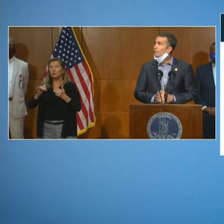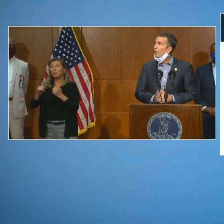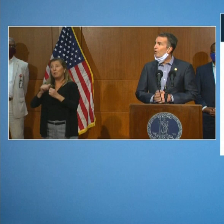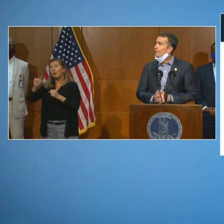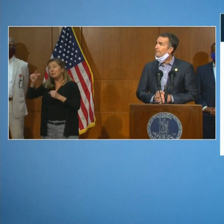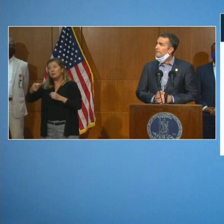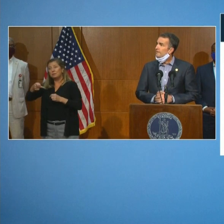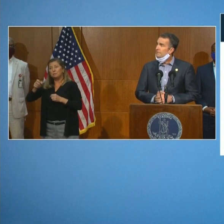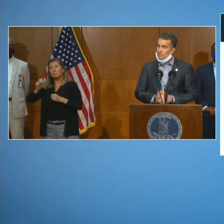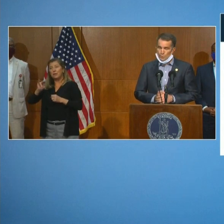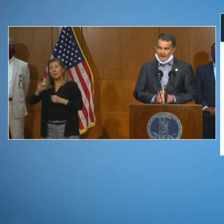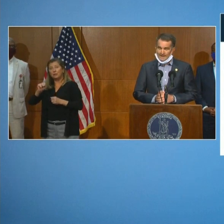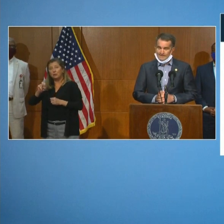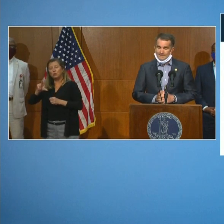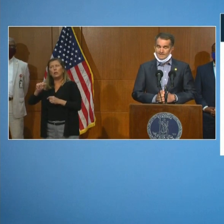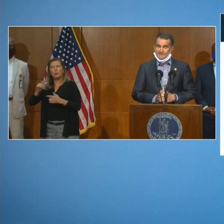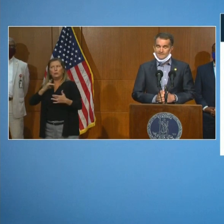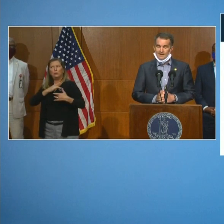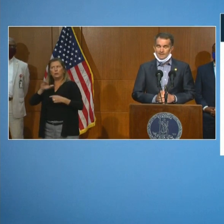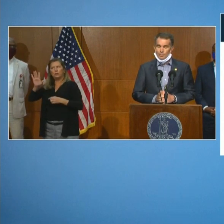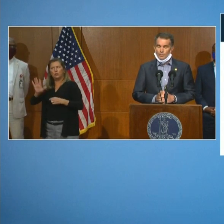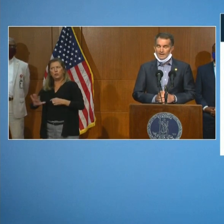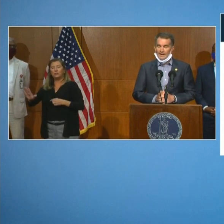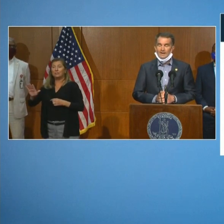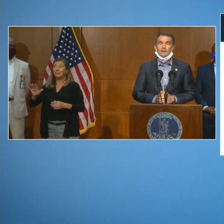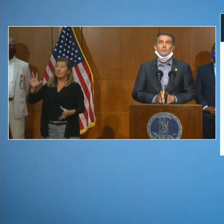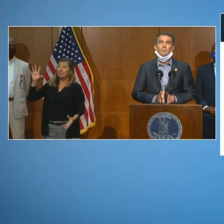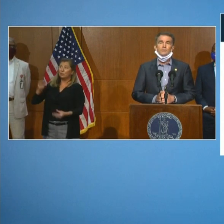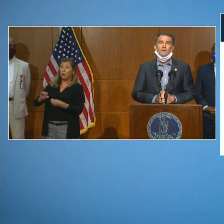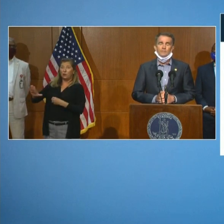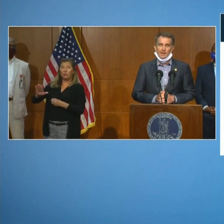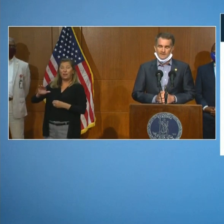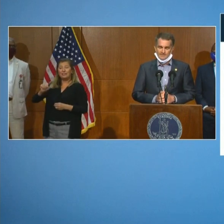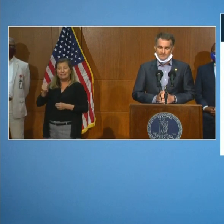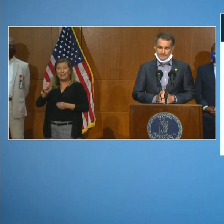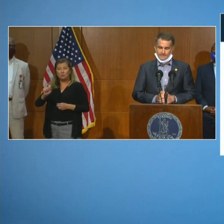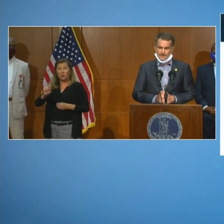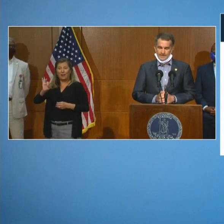8% POSITIVE. BUT WE ARE CONCERNED ABOUT HAMPTON ROADS